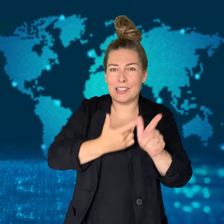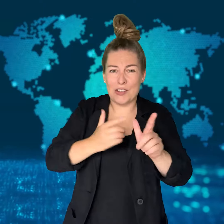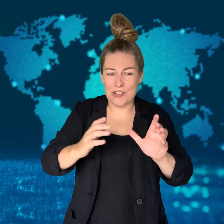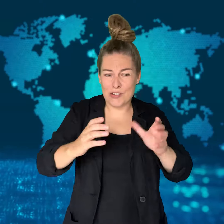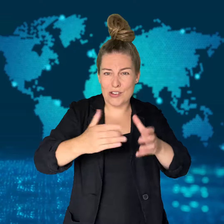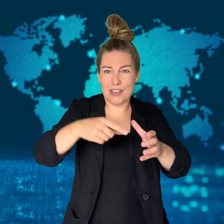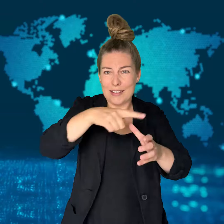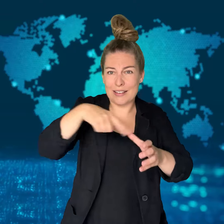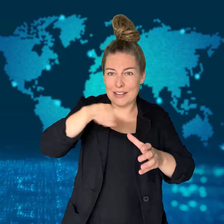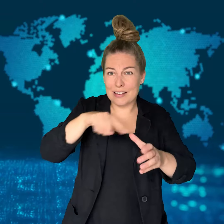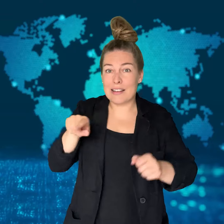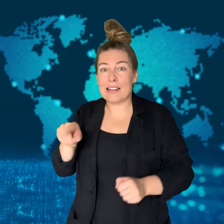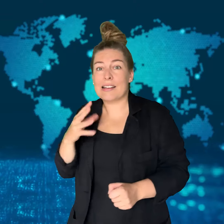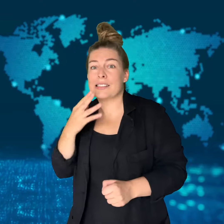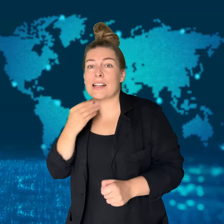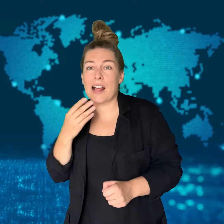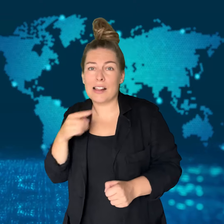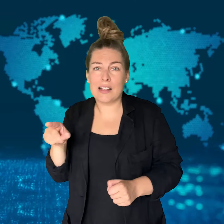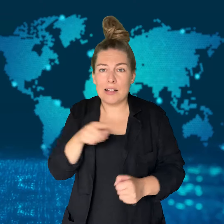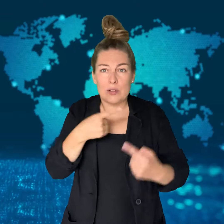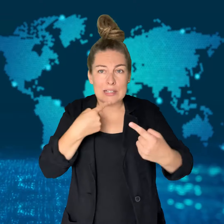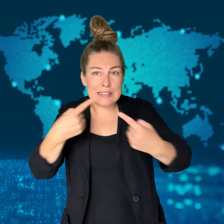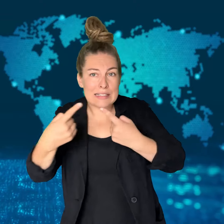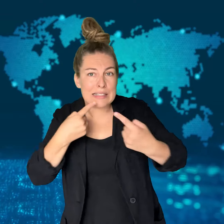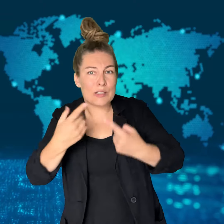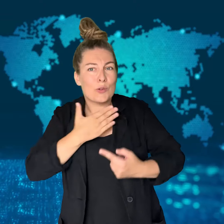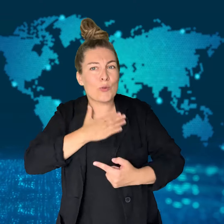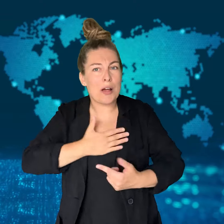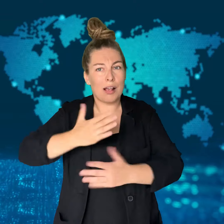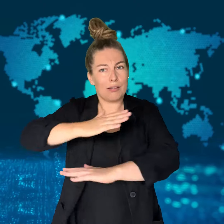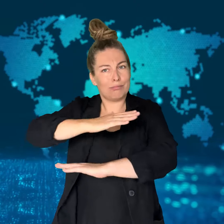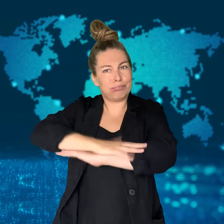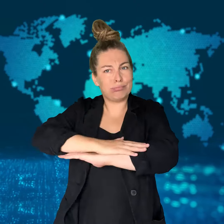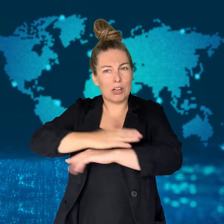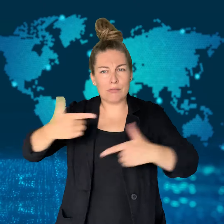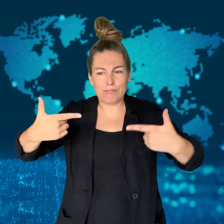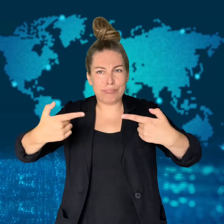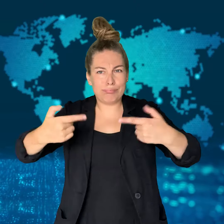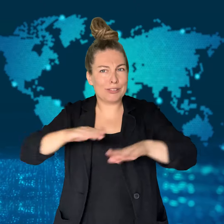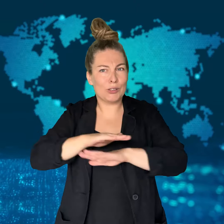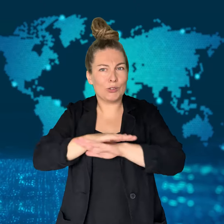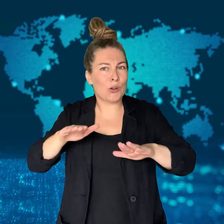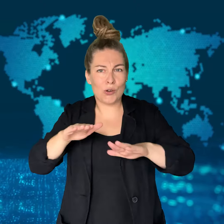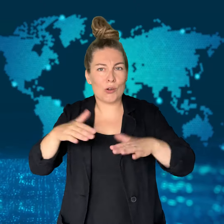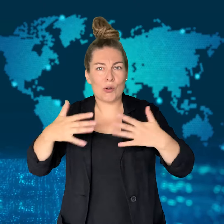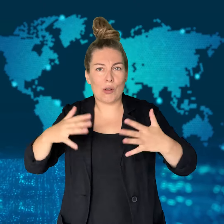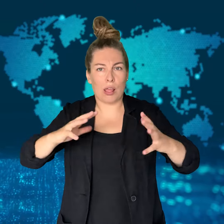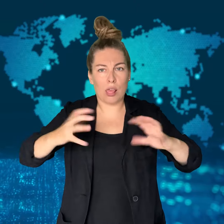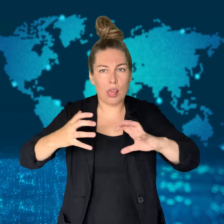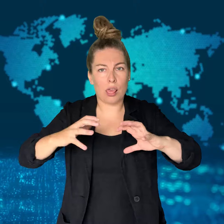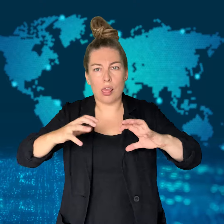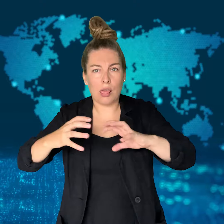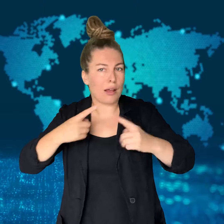but it is a weighty statement on the world stage.